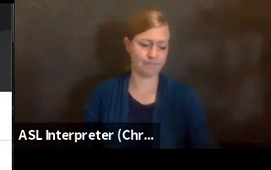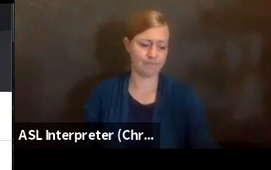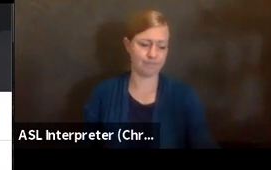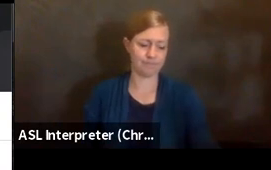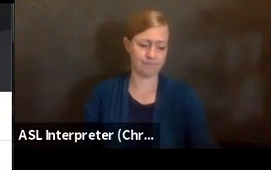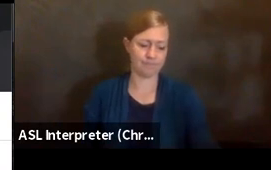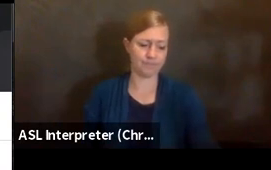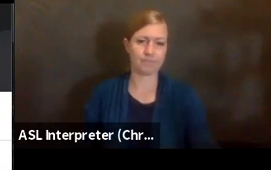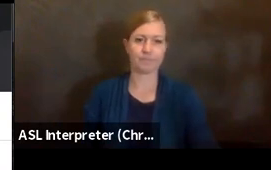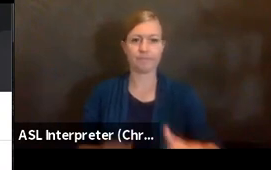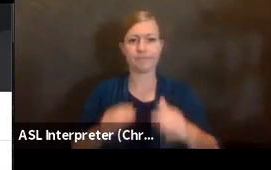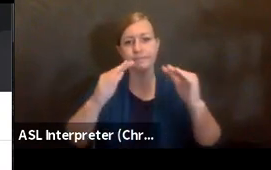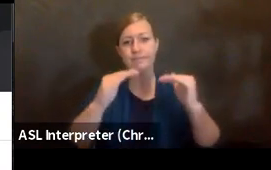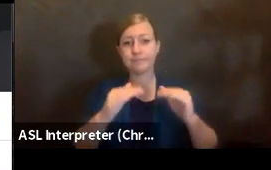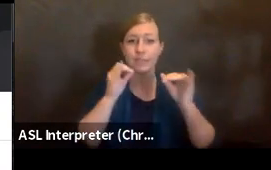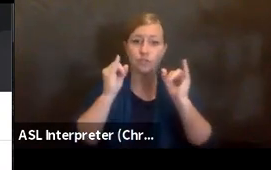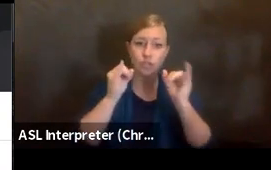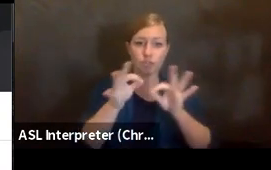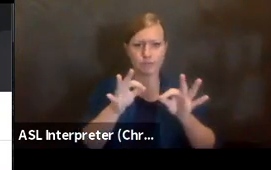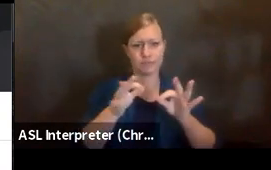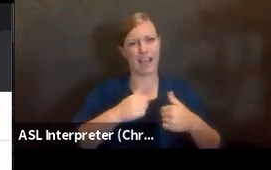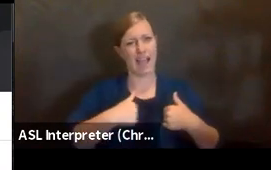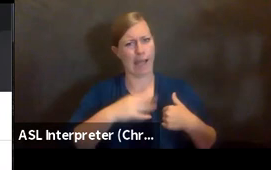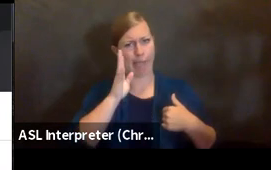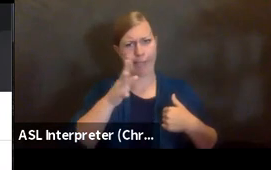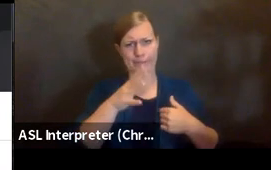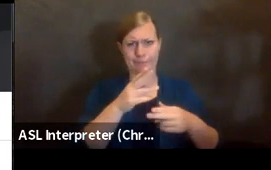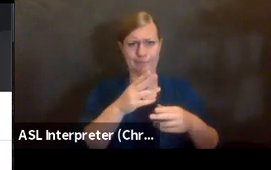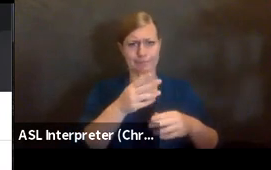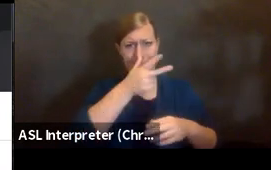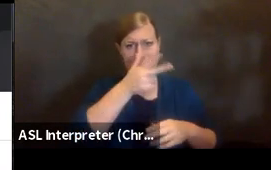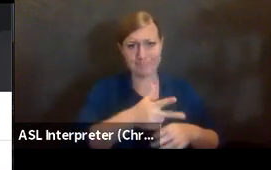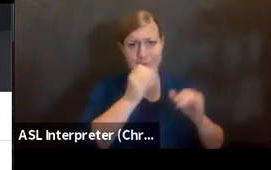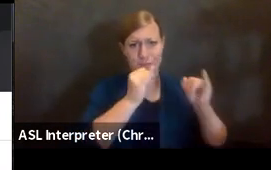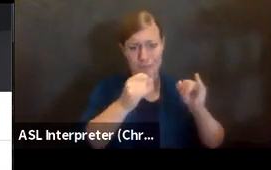Katherine Livick - ESD 112: Give some instructions. Please give better instructions than I am giving because these are very minimal.